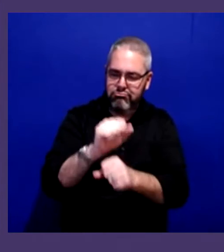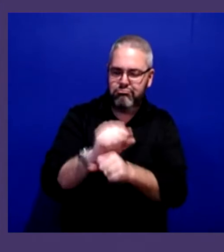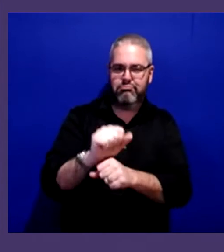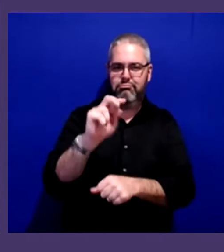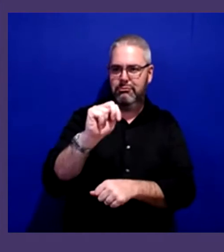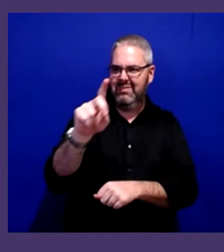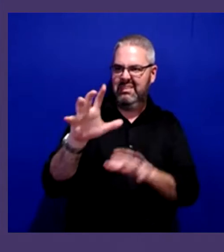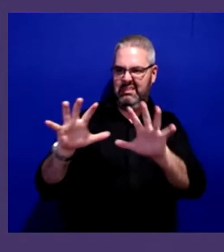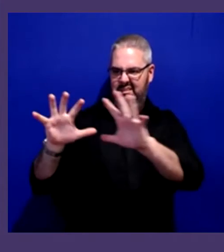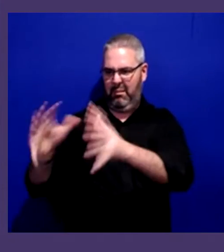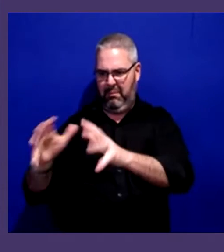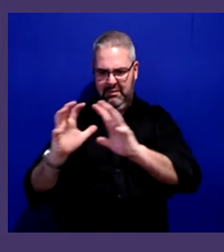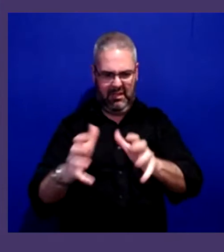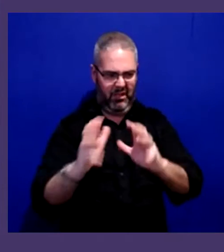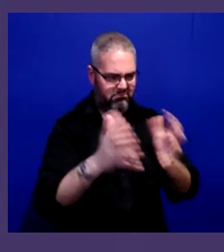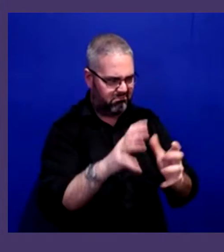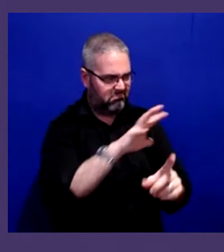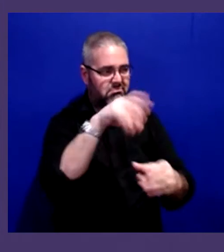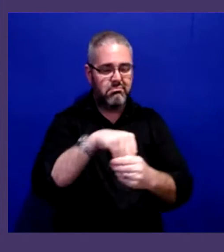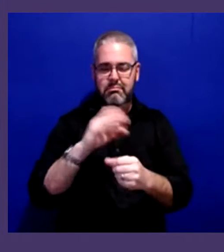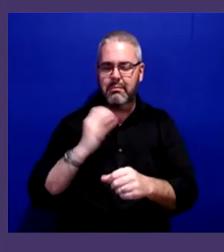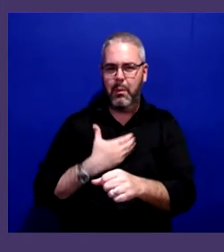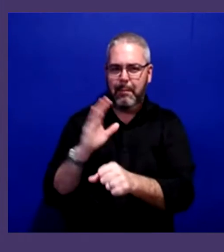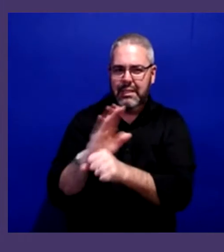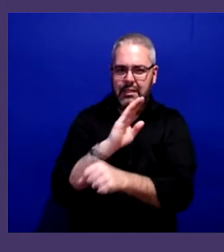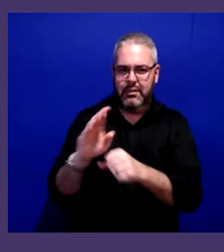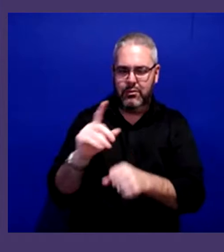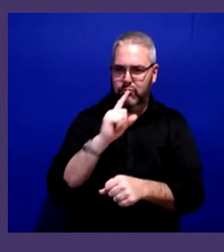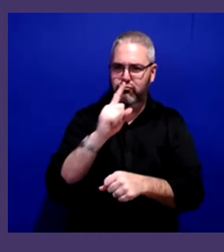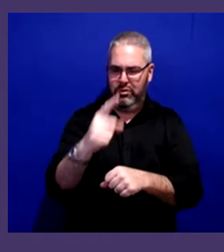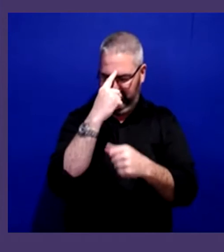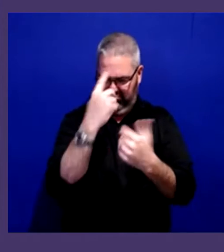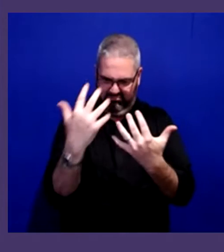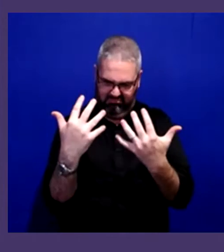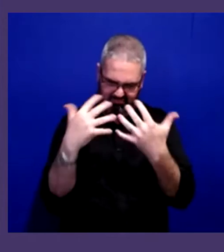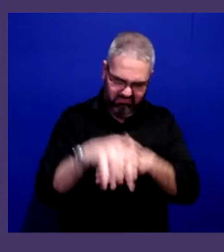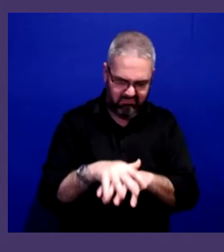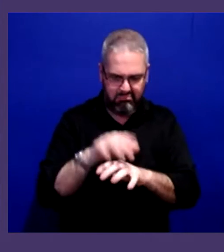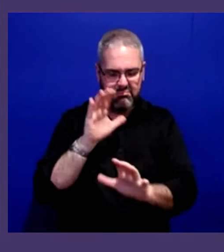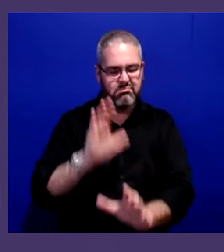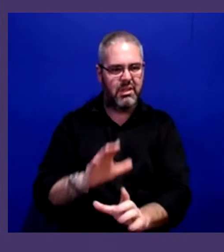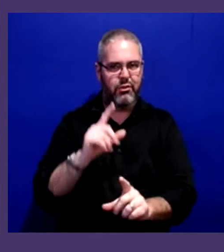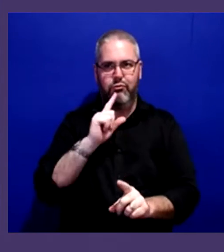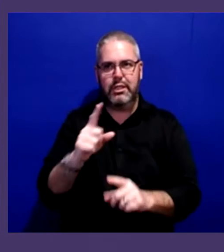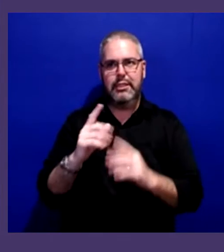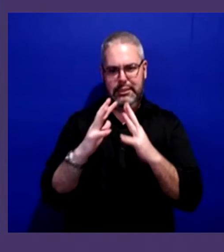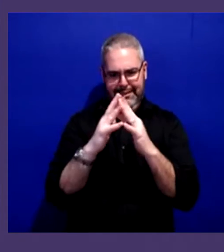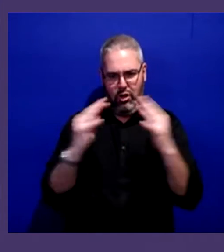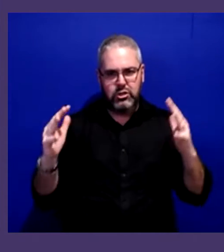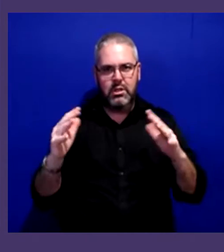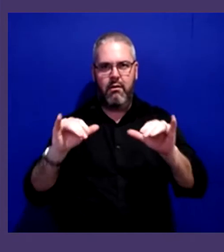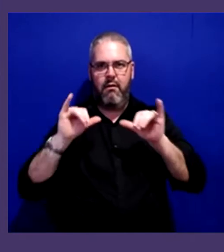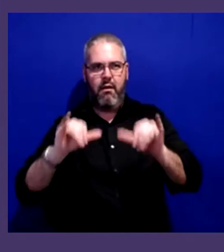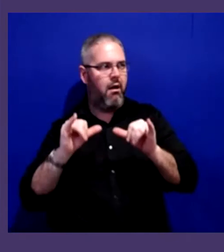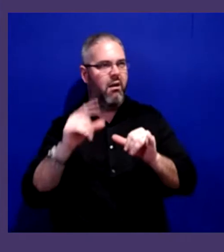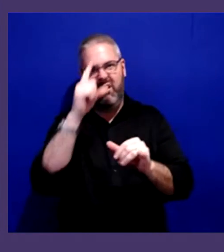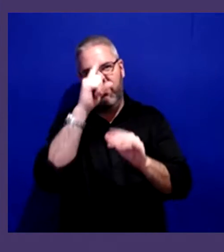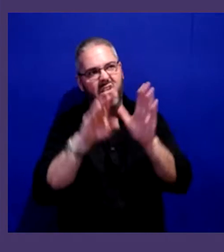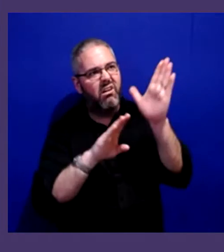our business that integrate this cognitive diversity to drive innovation transformative thinking.